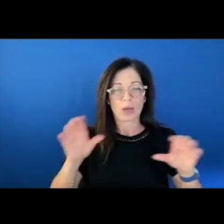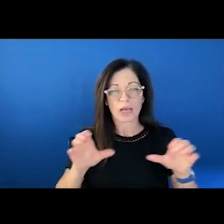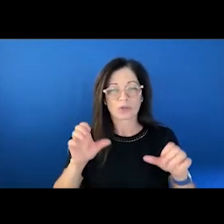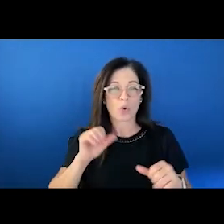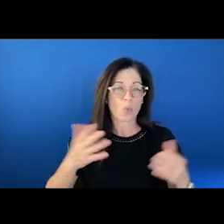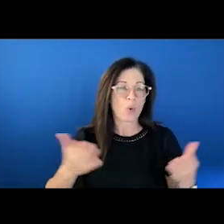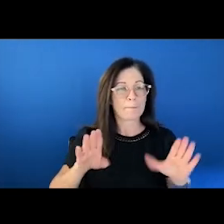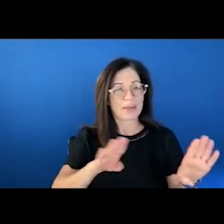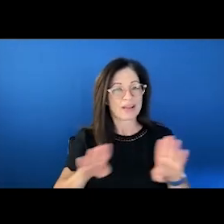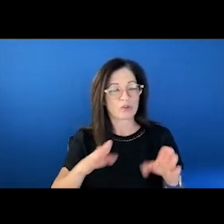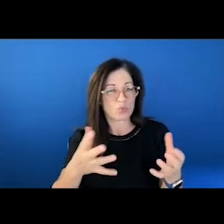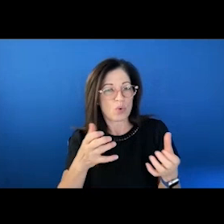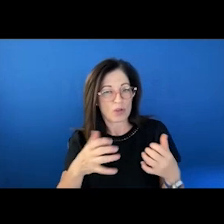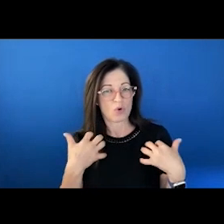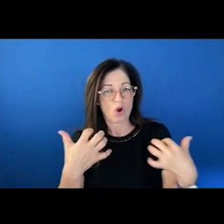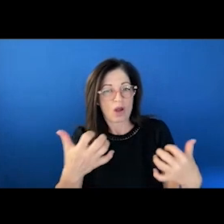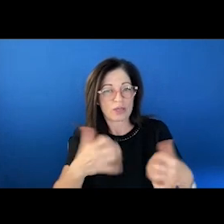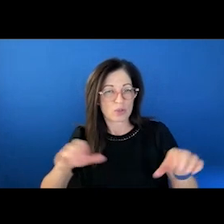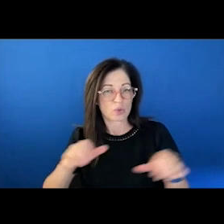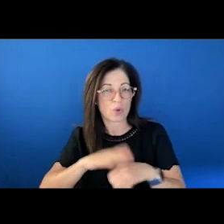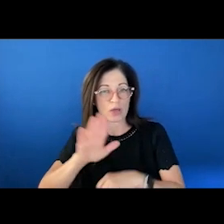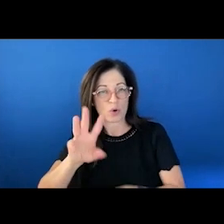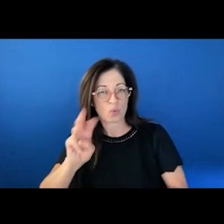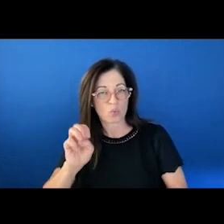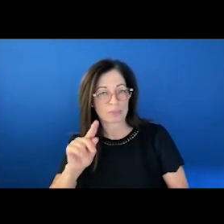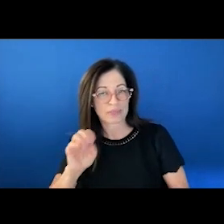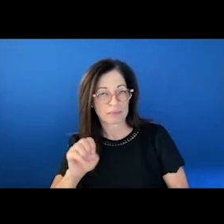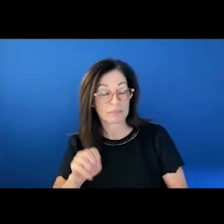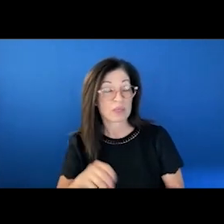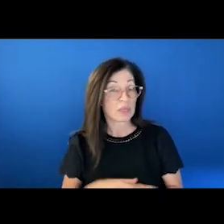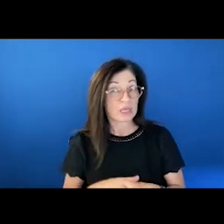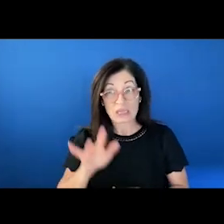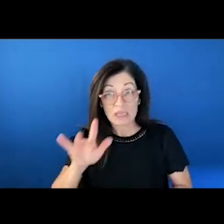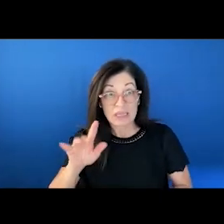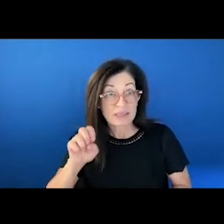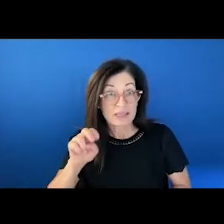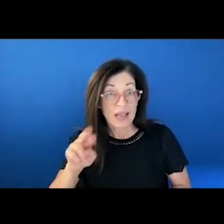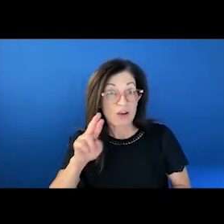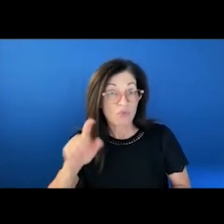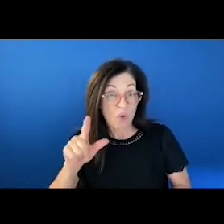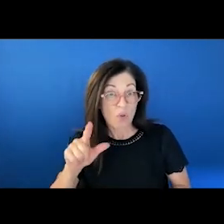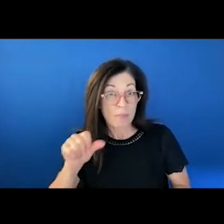you want people to complete on your website? Is it selecting an “enroll” button or requesting